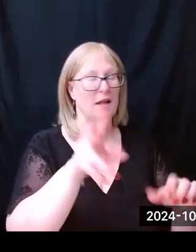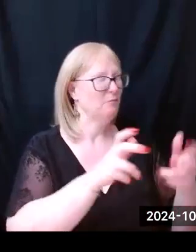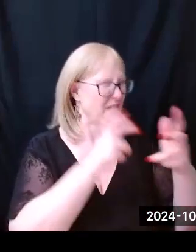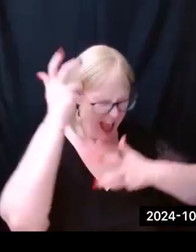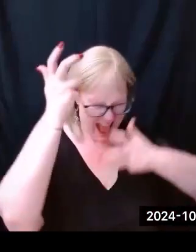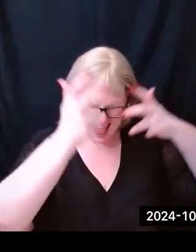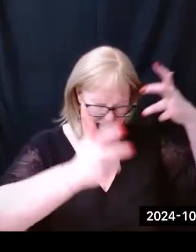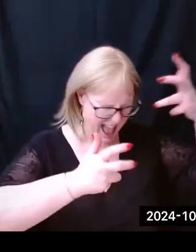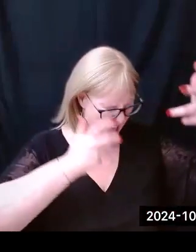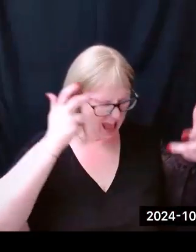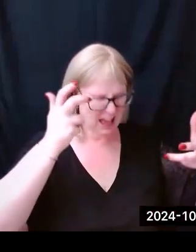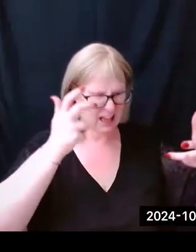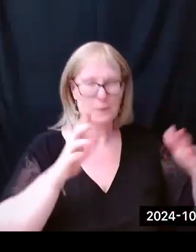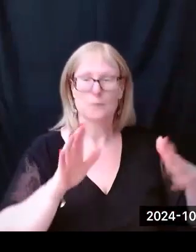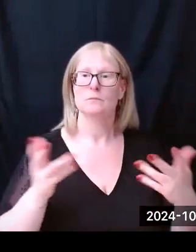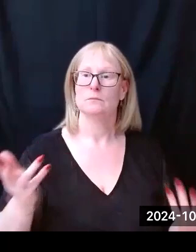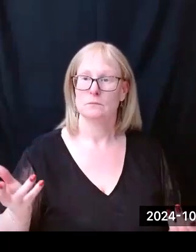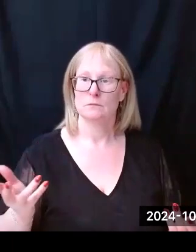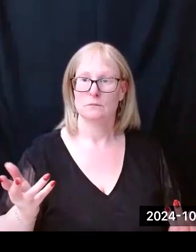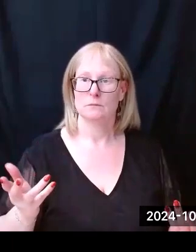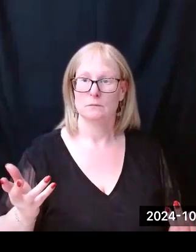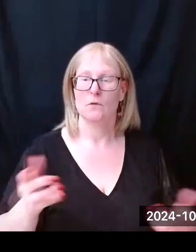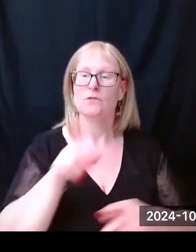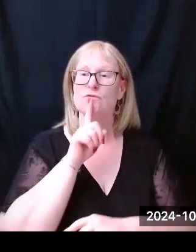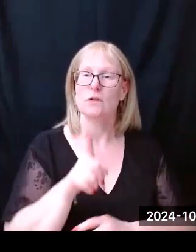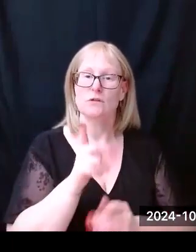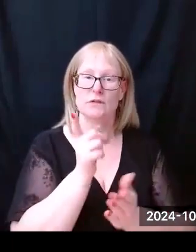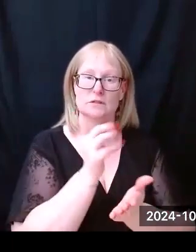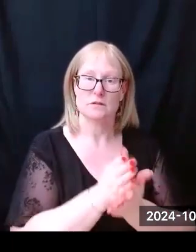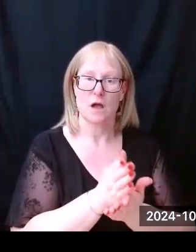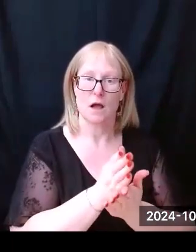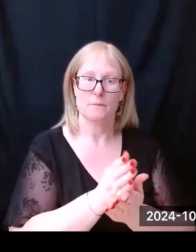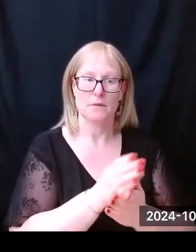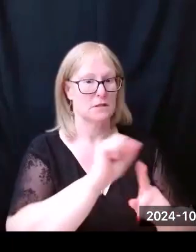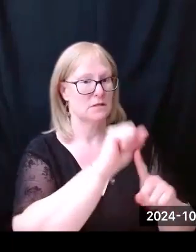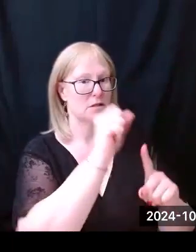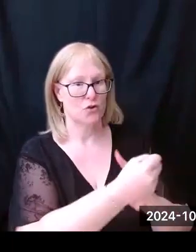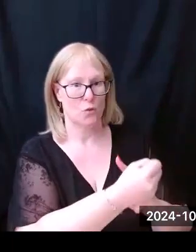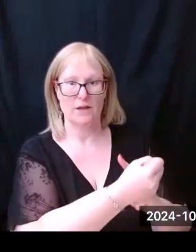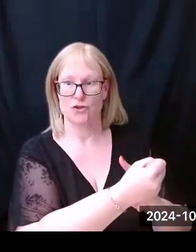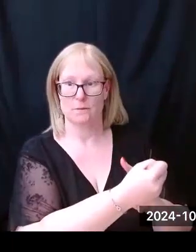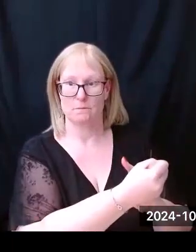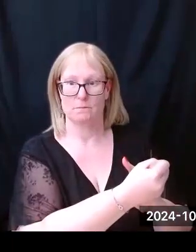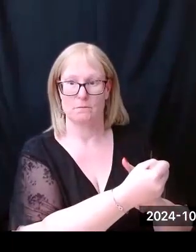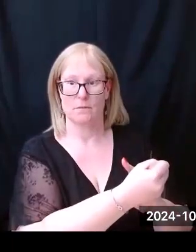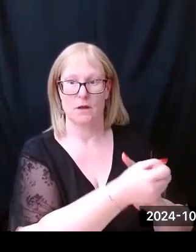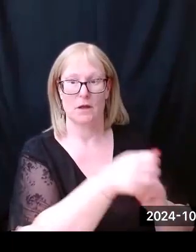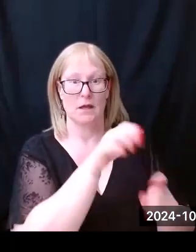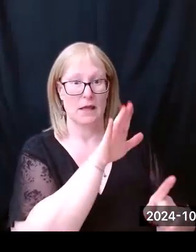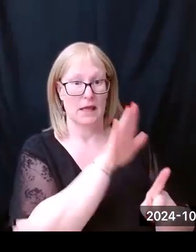end of the world. Well, let's stop for a second and look at the situation and go, is this in the child's zone of proximal development?